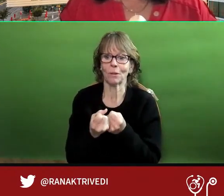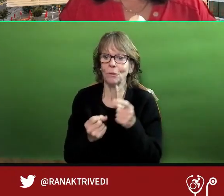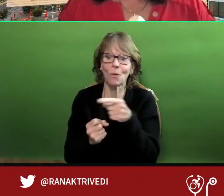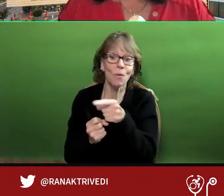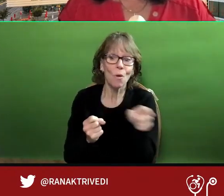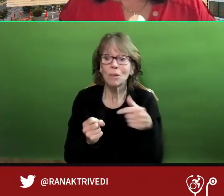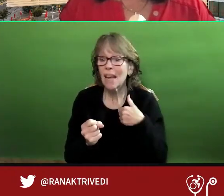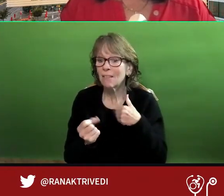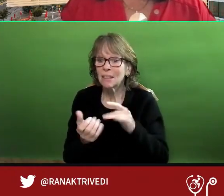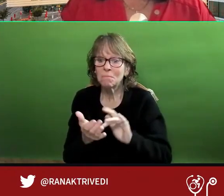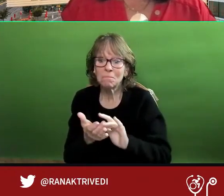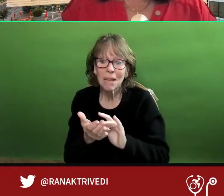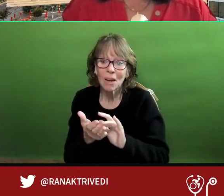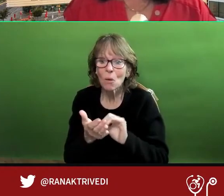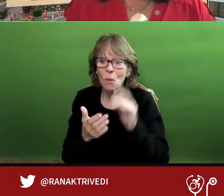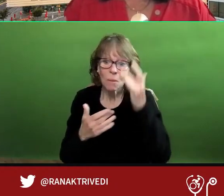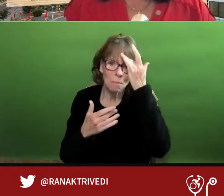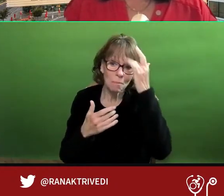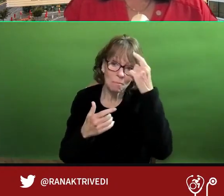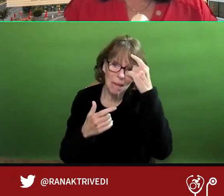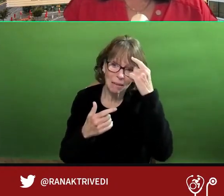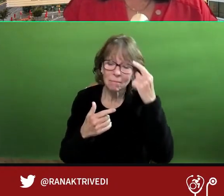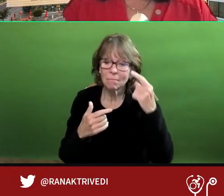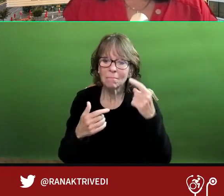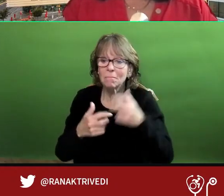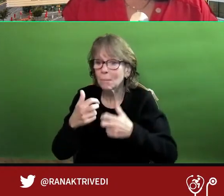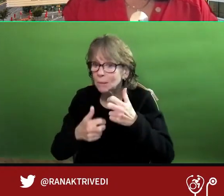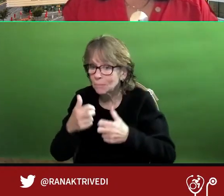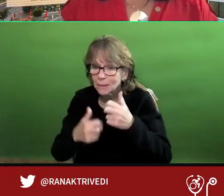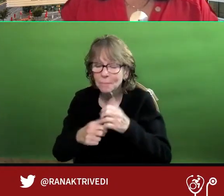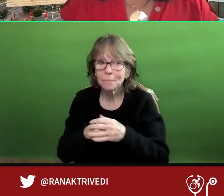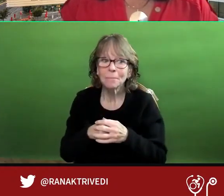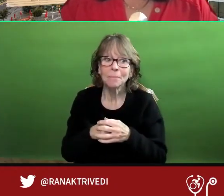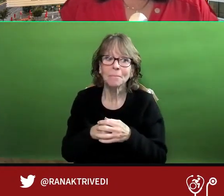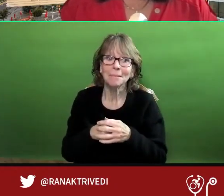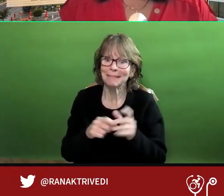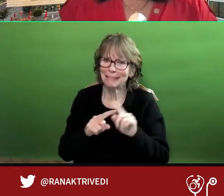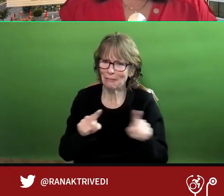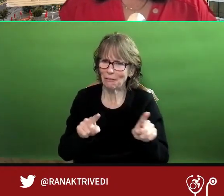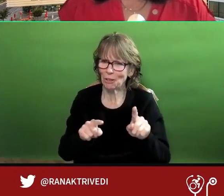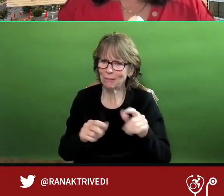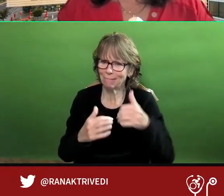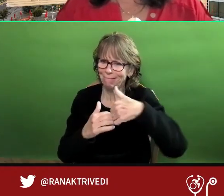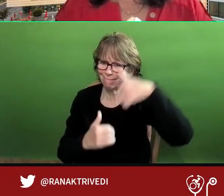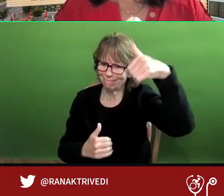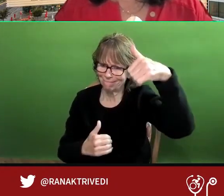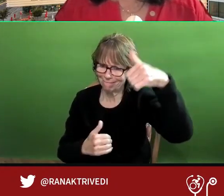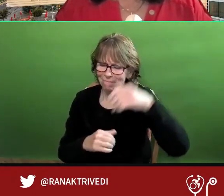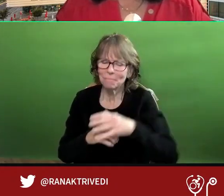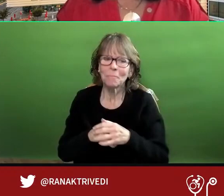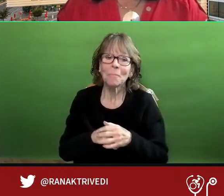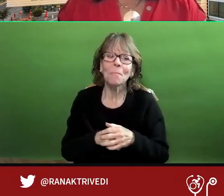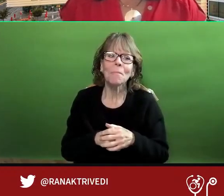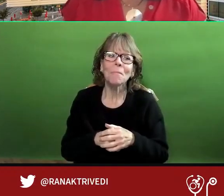mental health conditions or disabilities. And caregiving is something that's a very